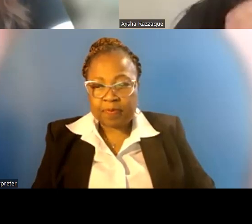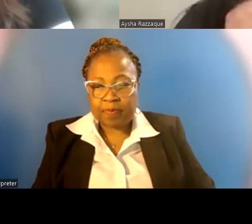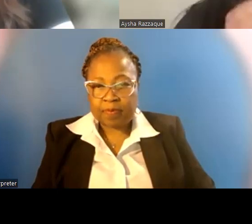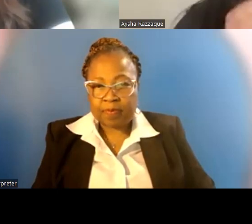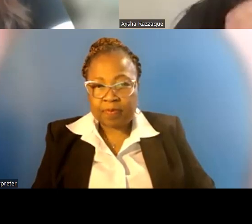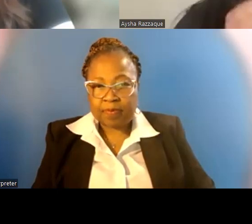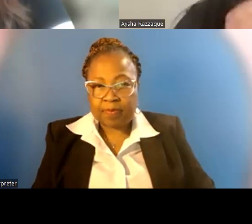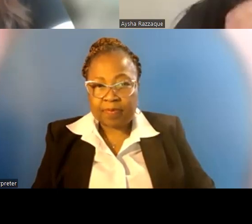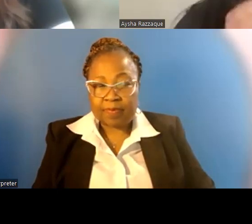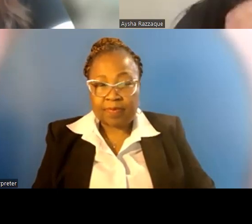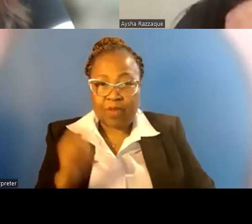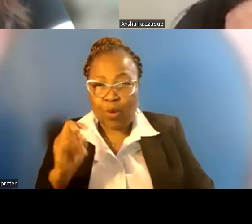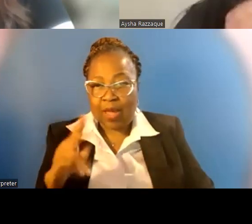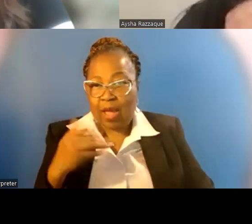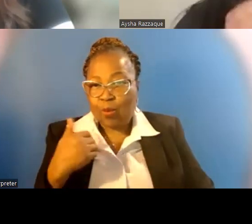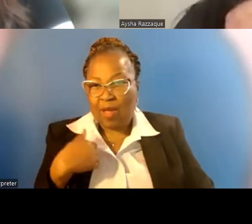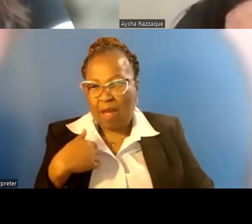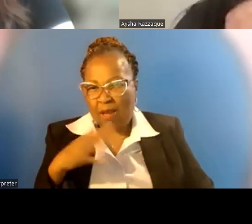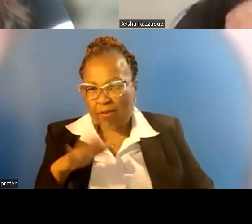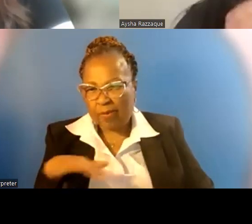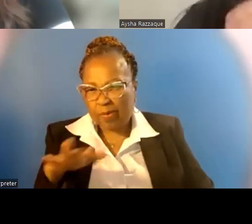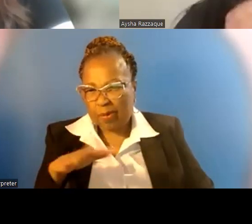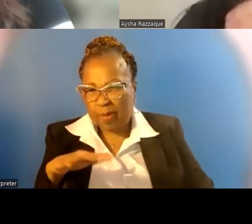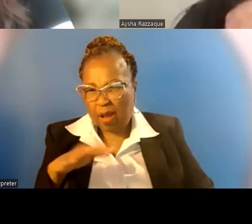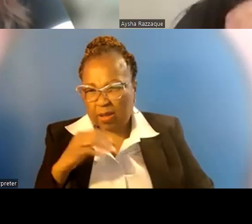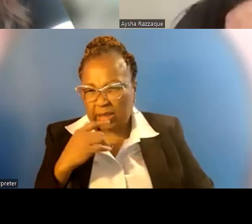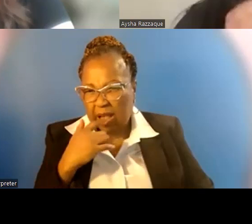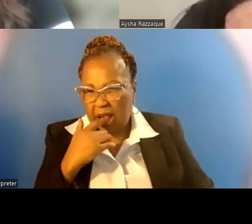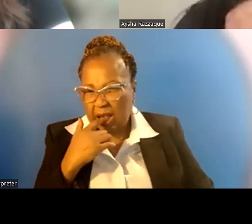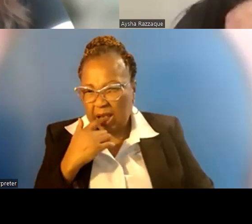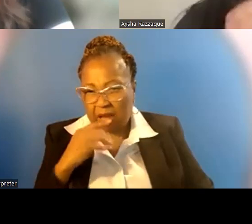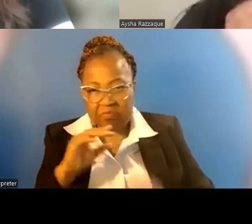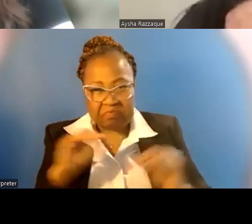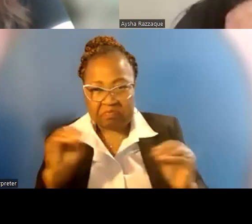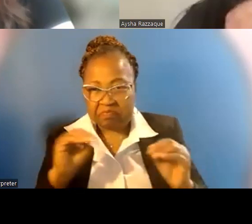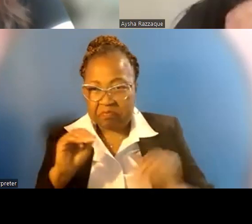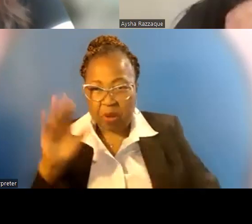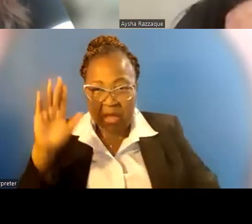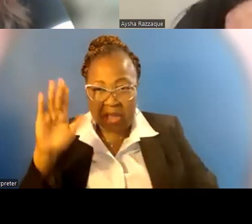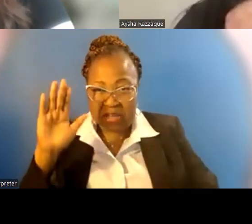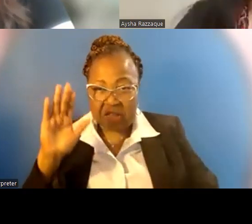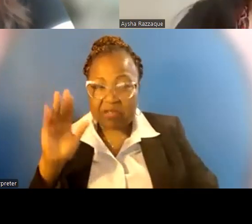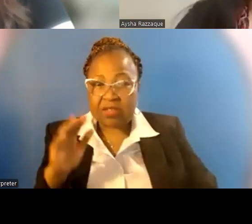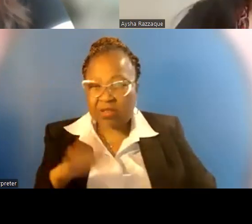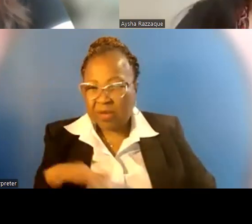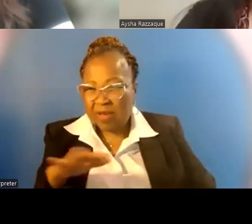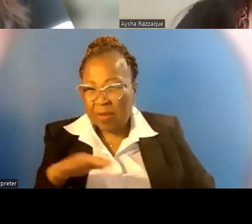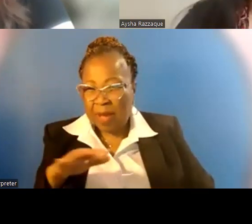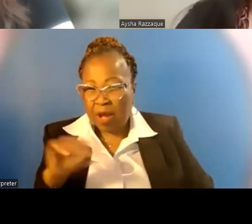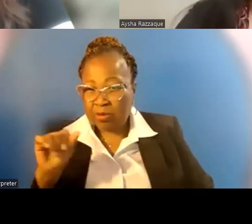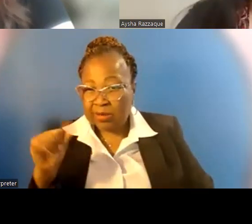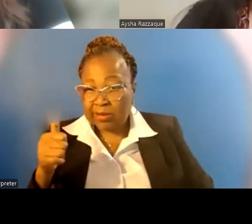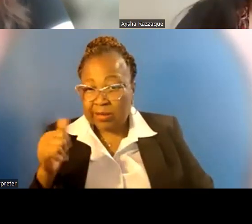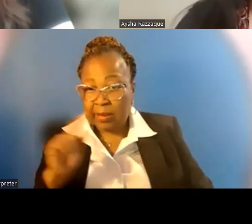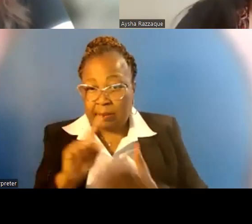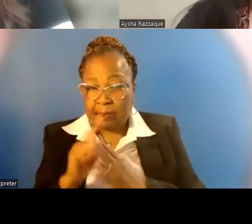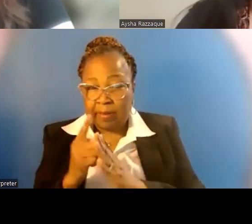Alright, we still have about, lemme see, there's no hands raised. We still have about 10 minutes for Q and A